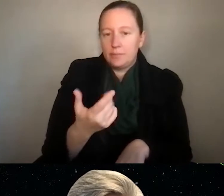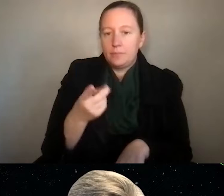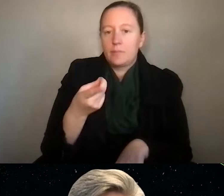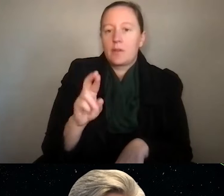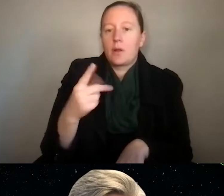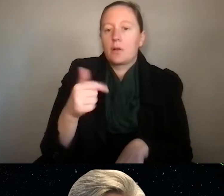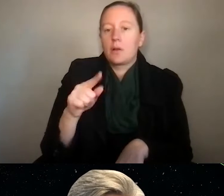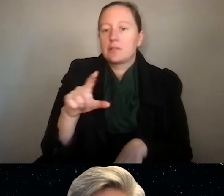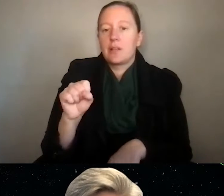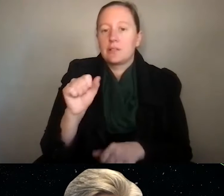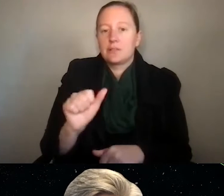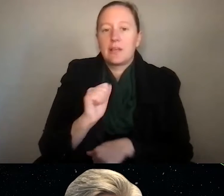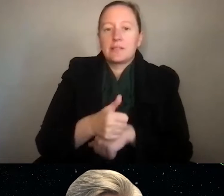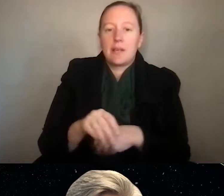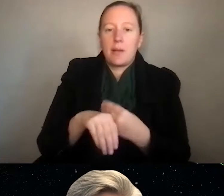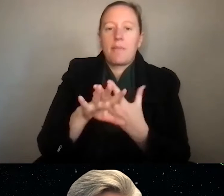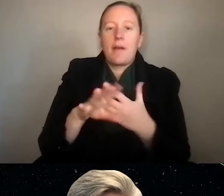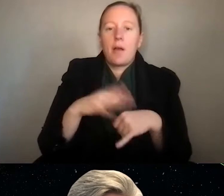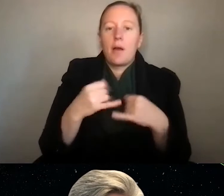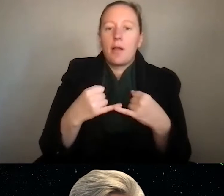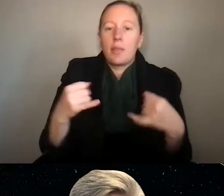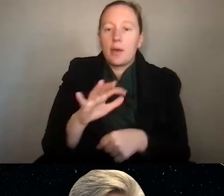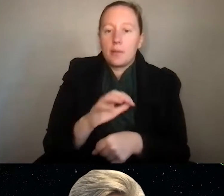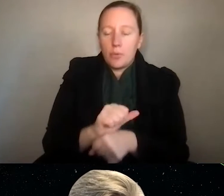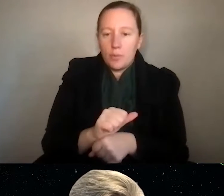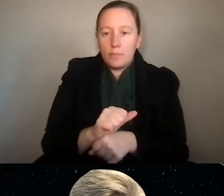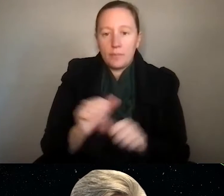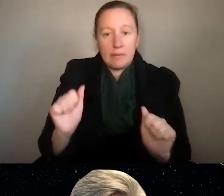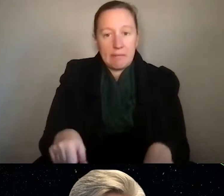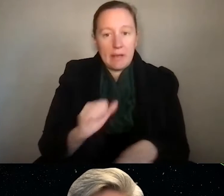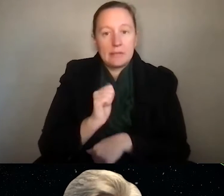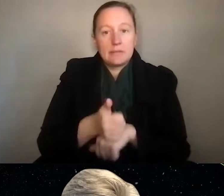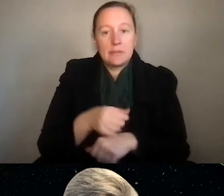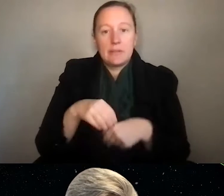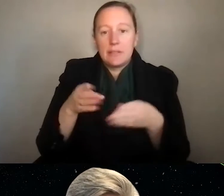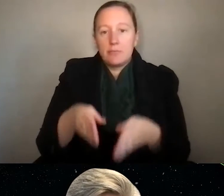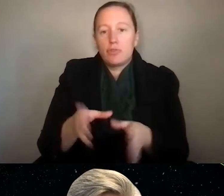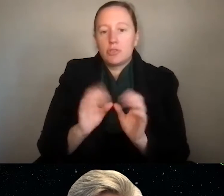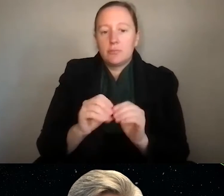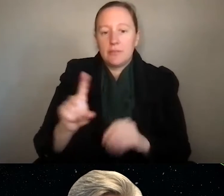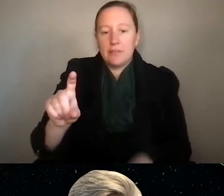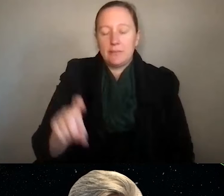that people can set up virtual appointments. Is it possible to set up an in person meeting?